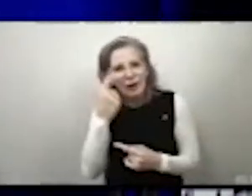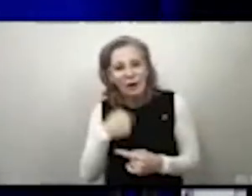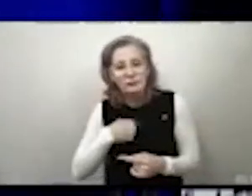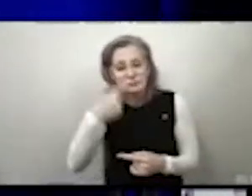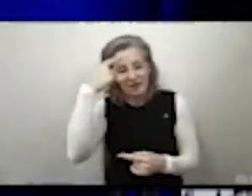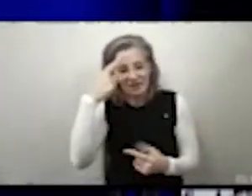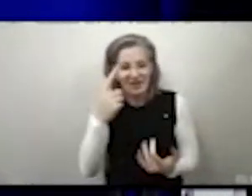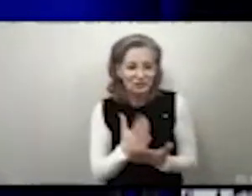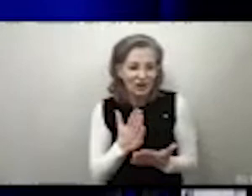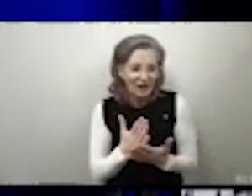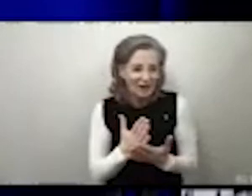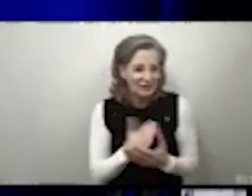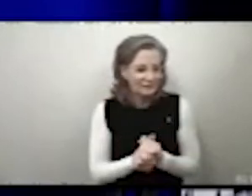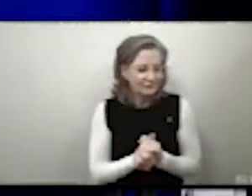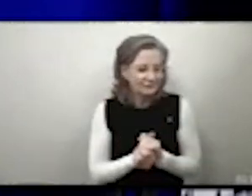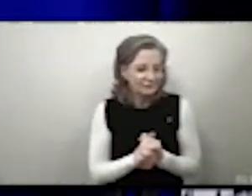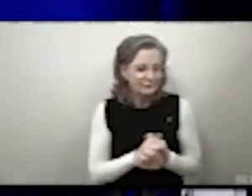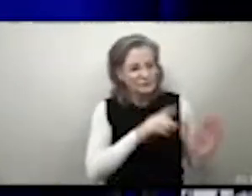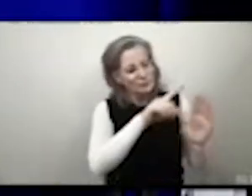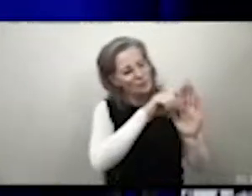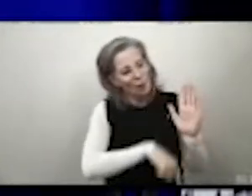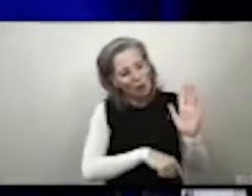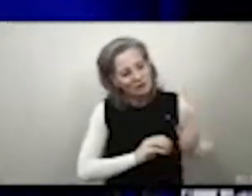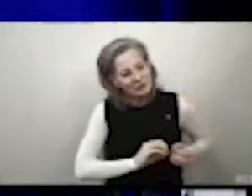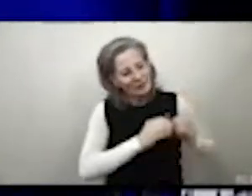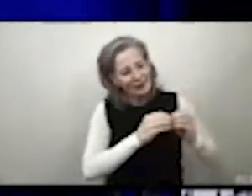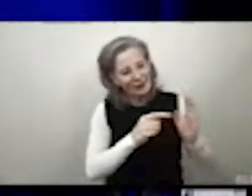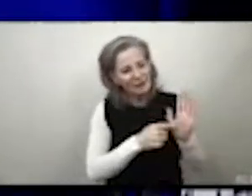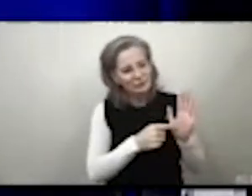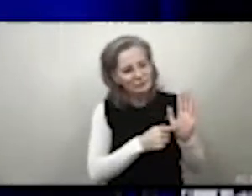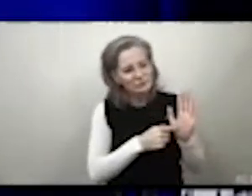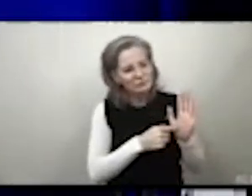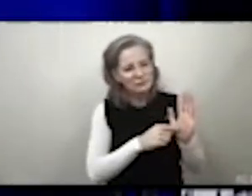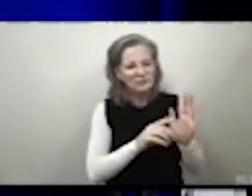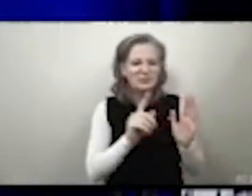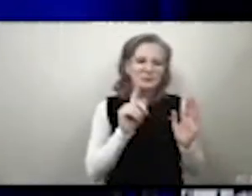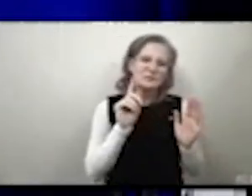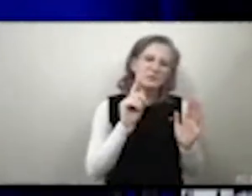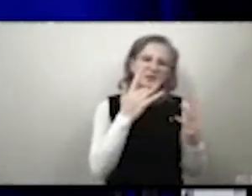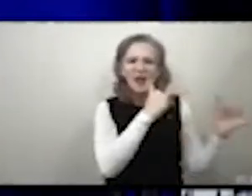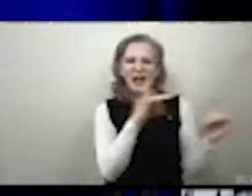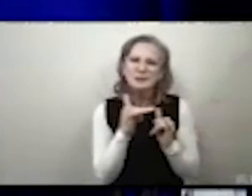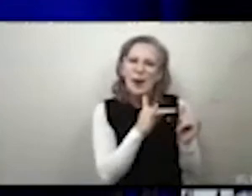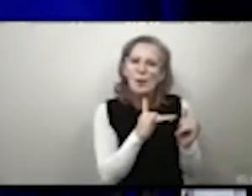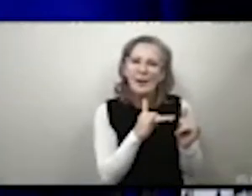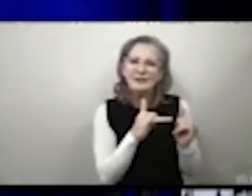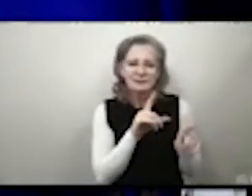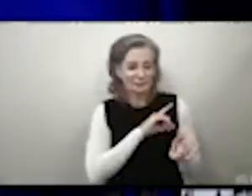itself is an experimental approach. Because you try things, you learn from the experience, you modify them